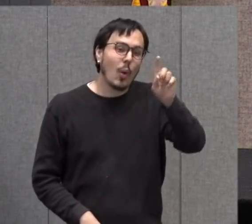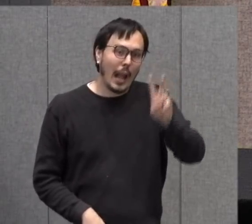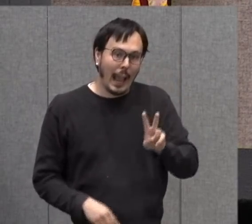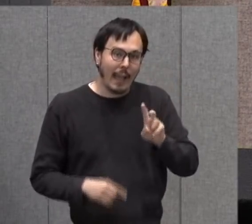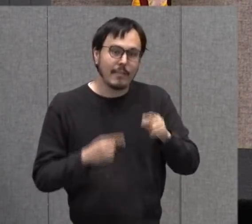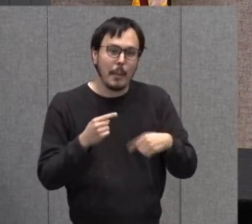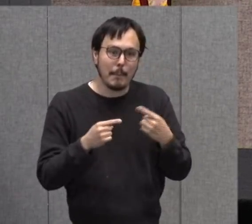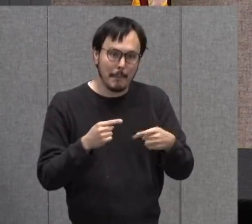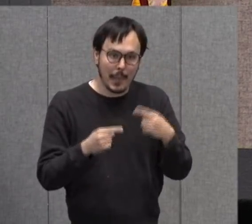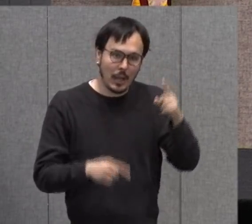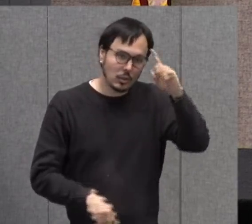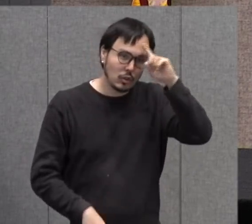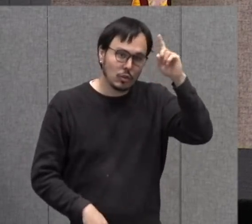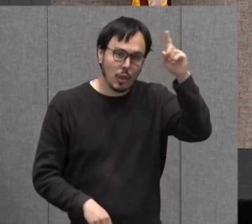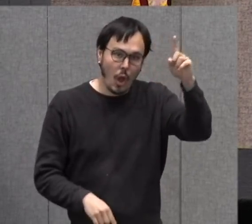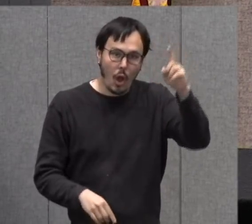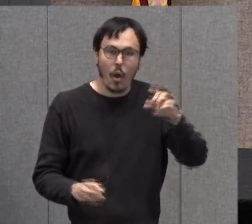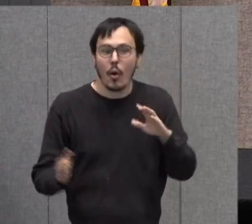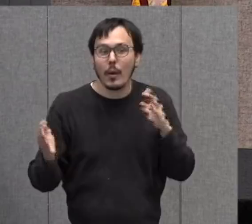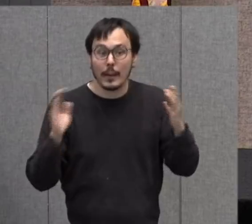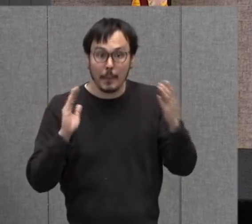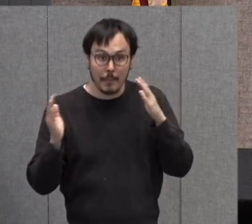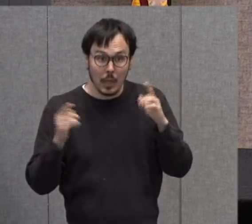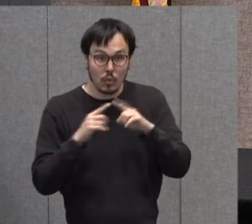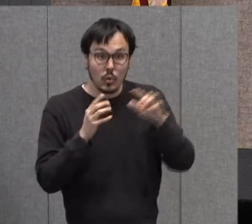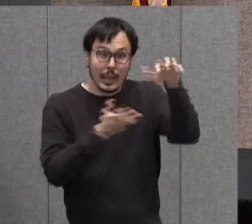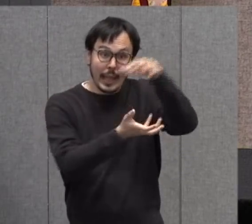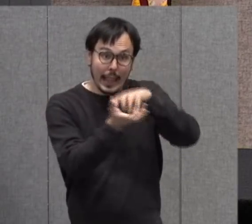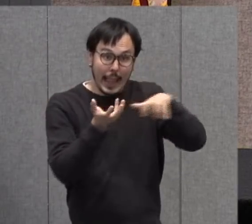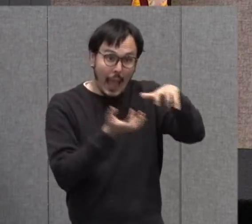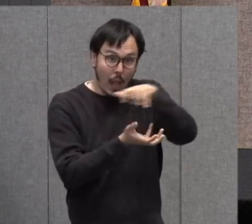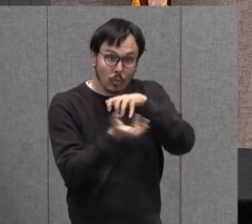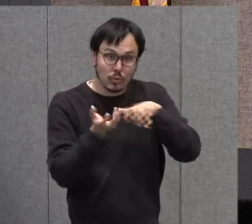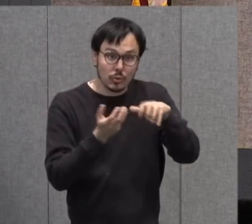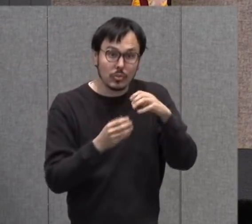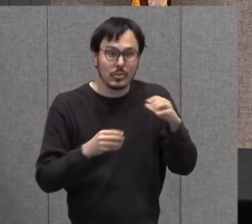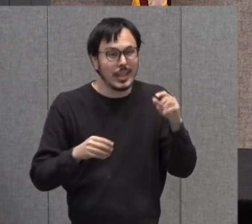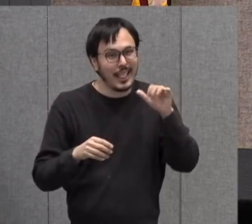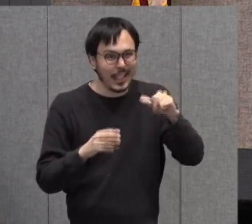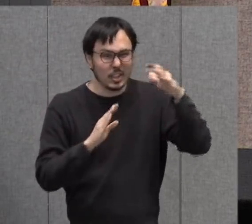If you compare that to the the clouds that float highest up in the sky,